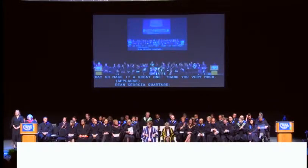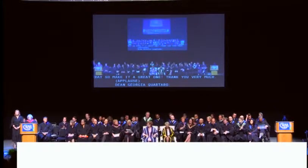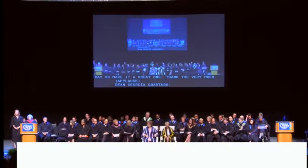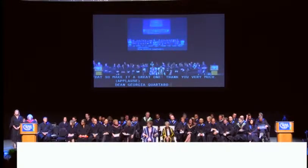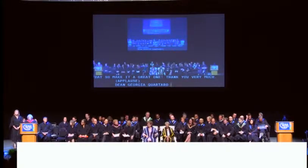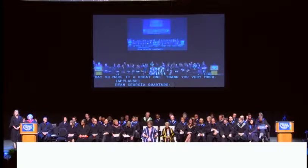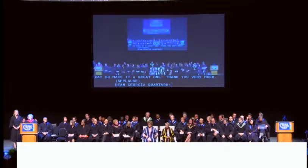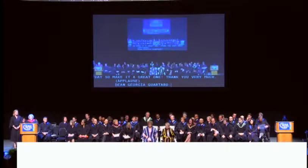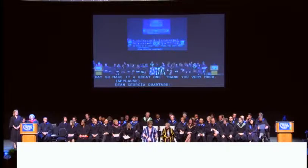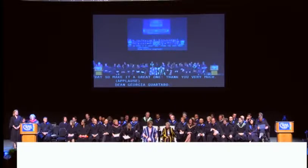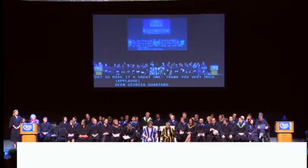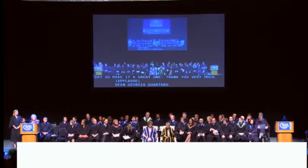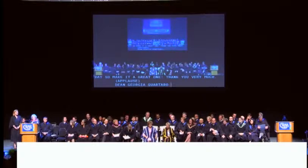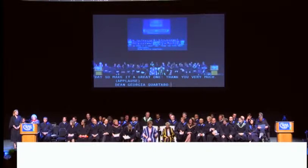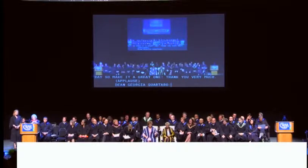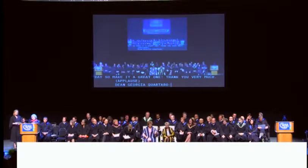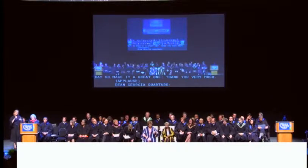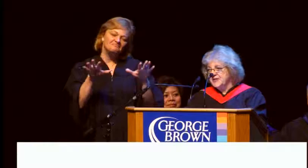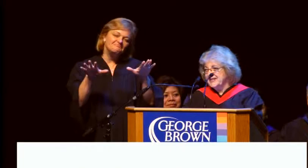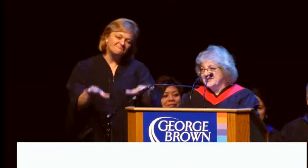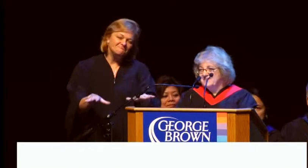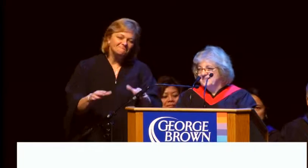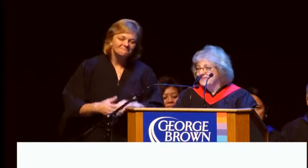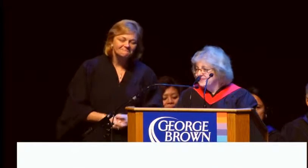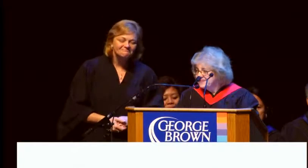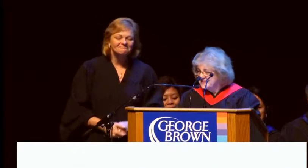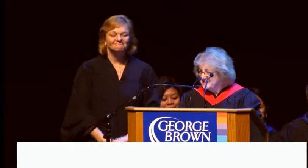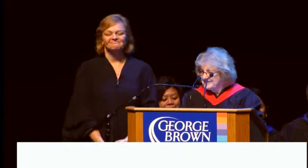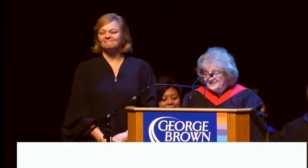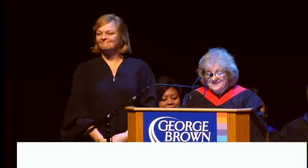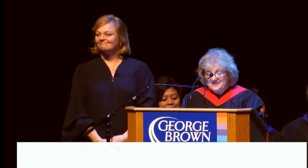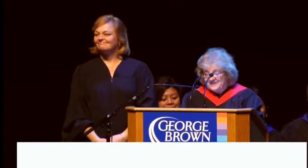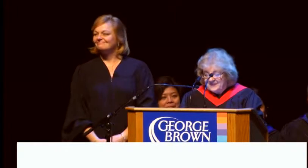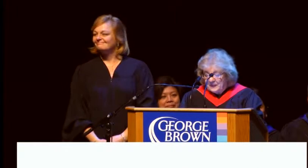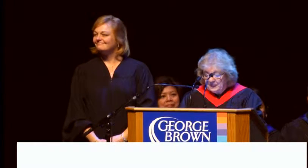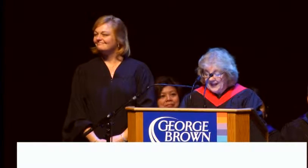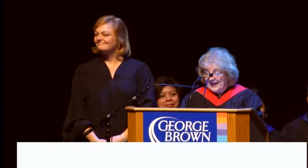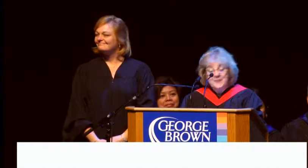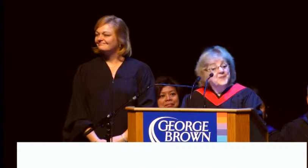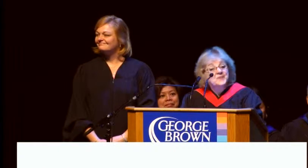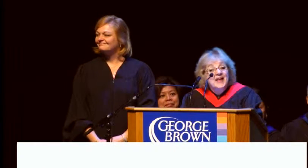GRADUANDS, PLEASE TAKE YOUR SEATS.